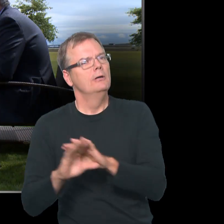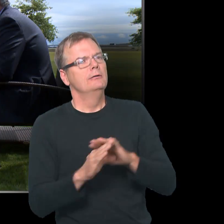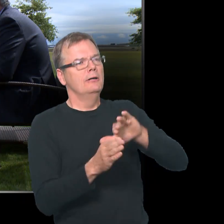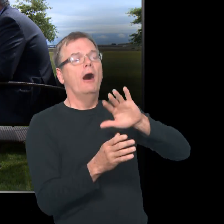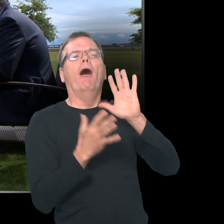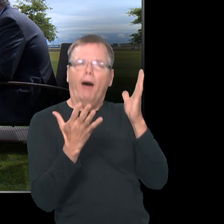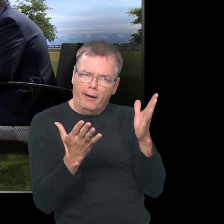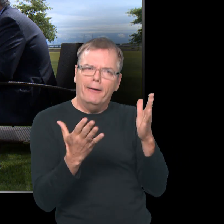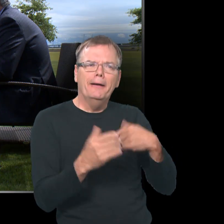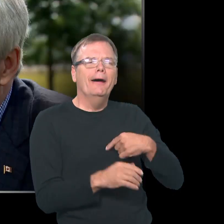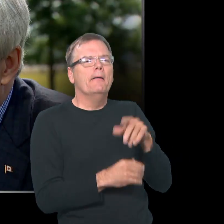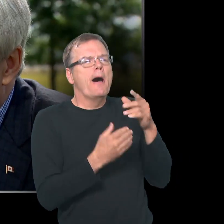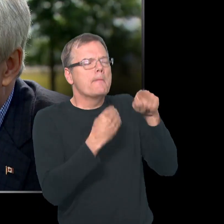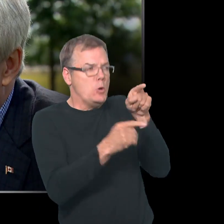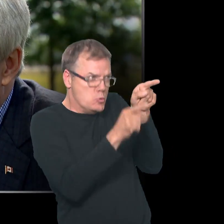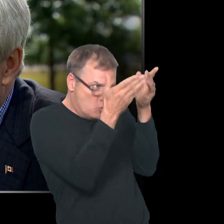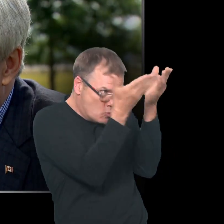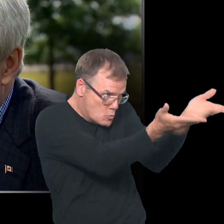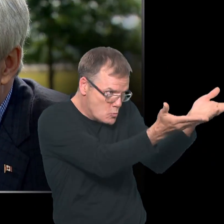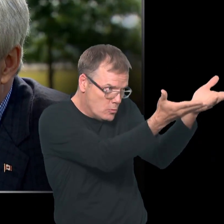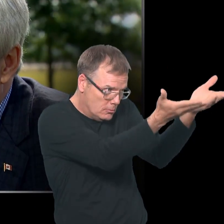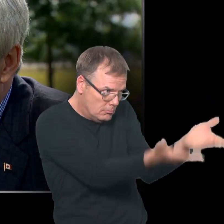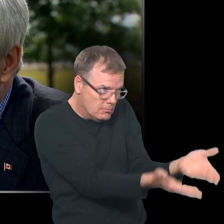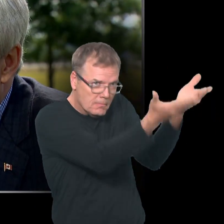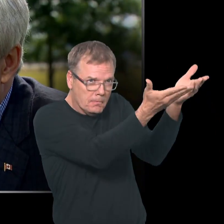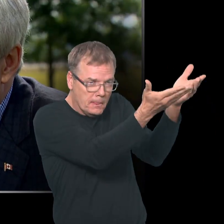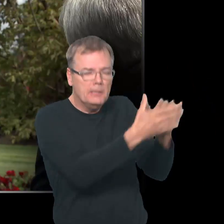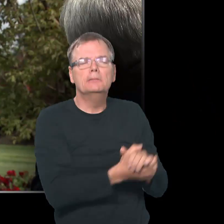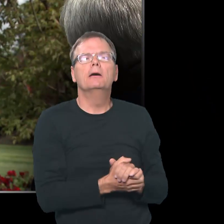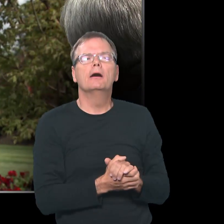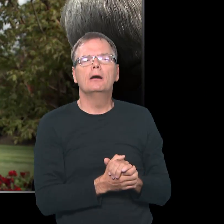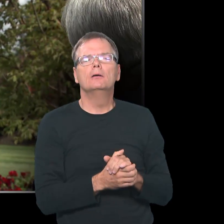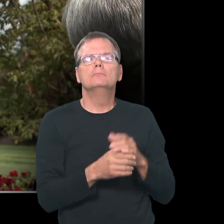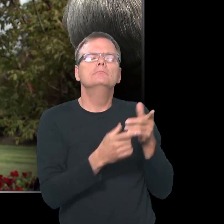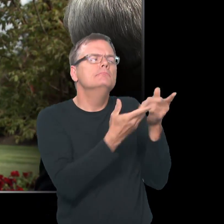it's not about politics, it's not about policy. It's about you.